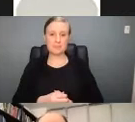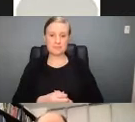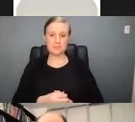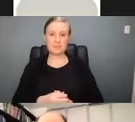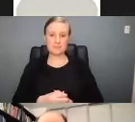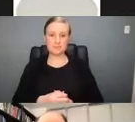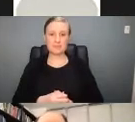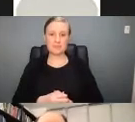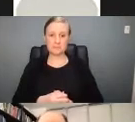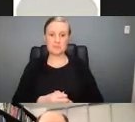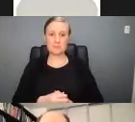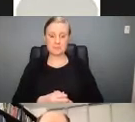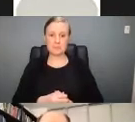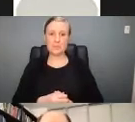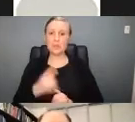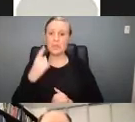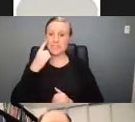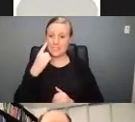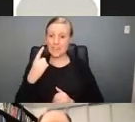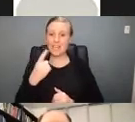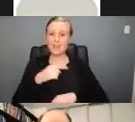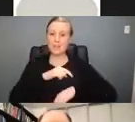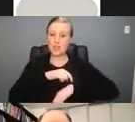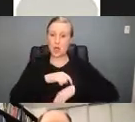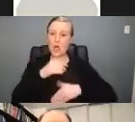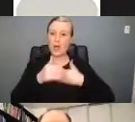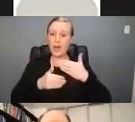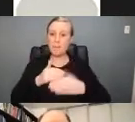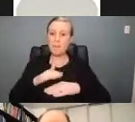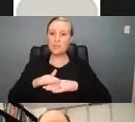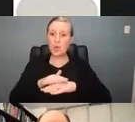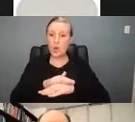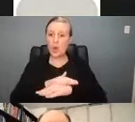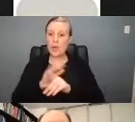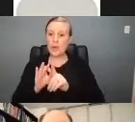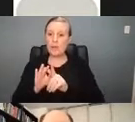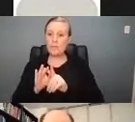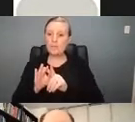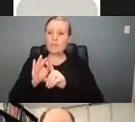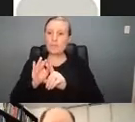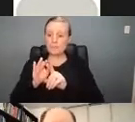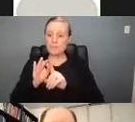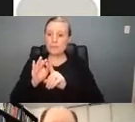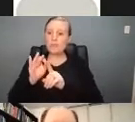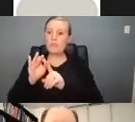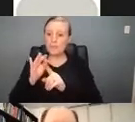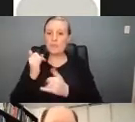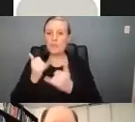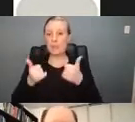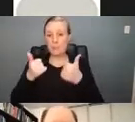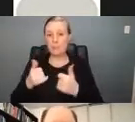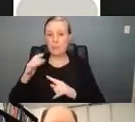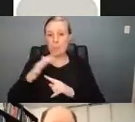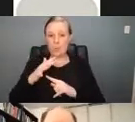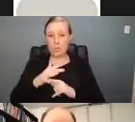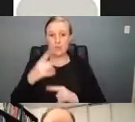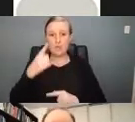gradual improvement, which is really important, so we can see with our 2020 and 2021 data.